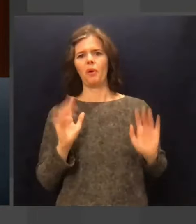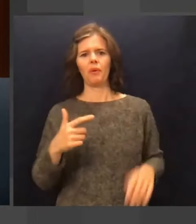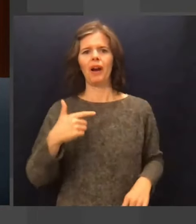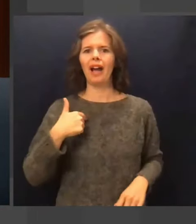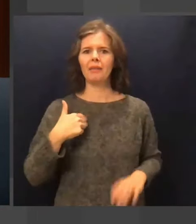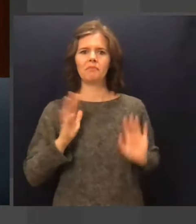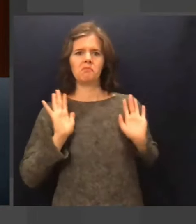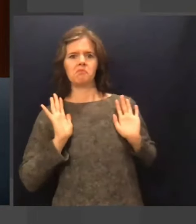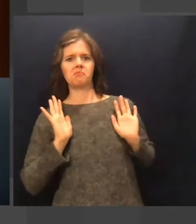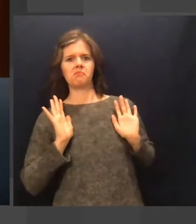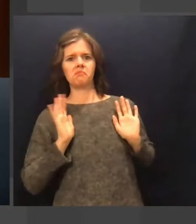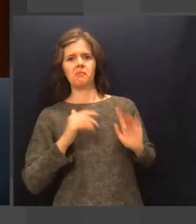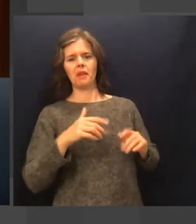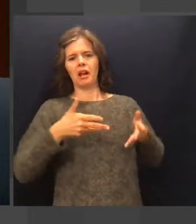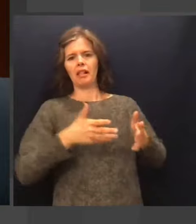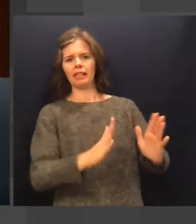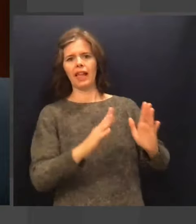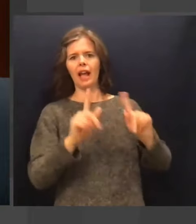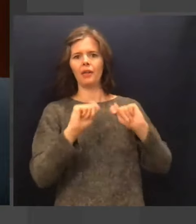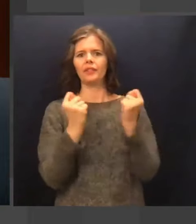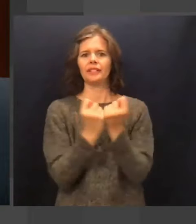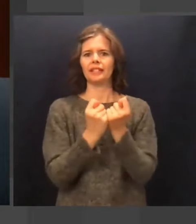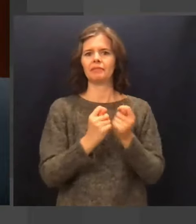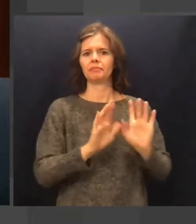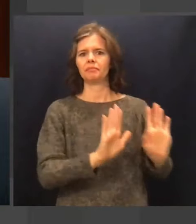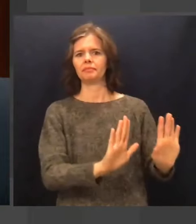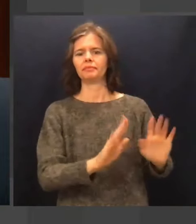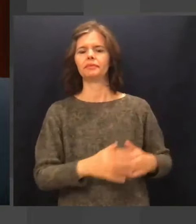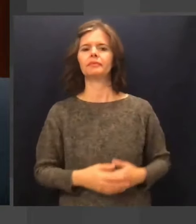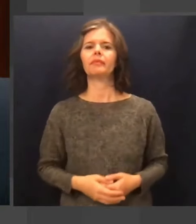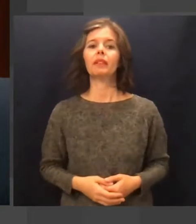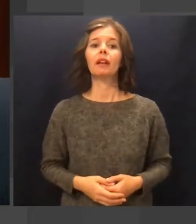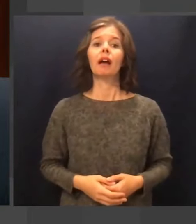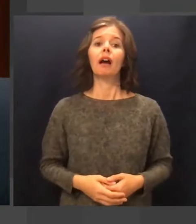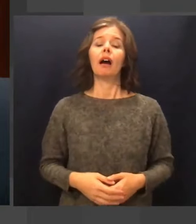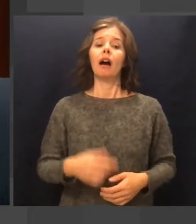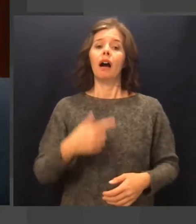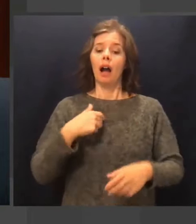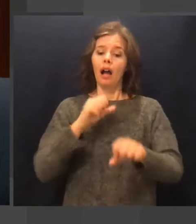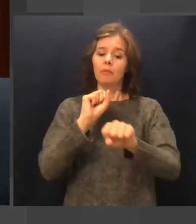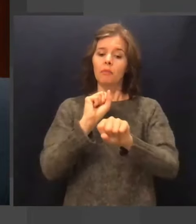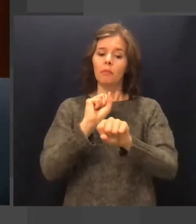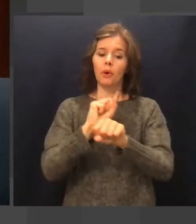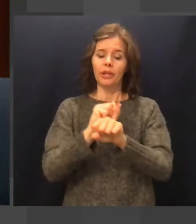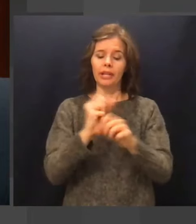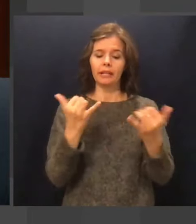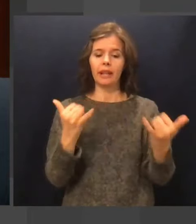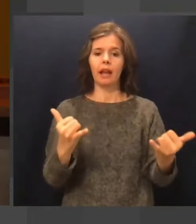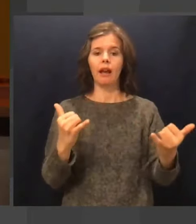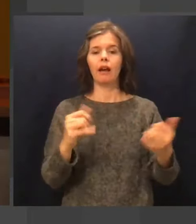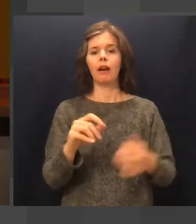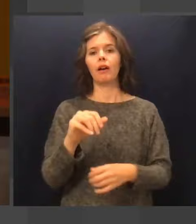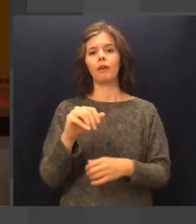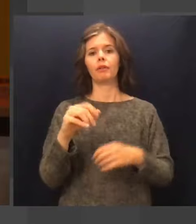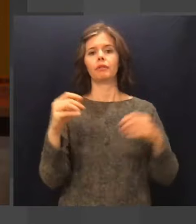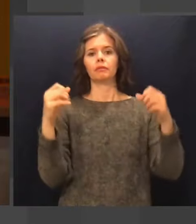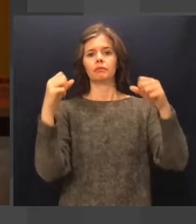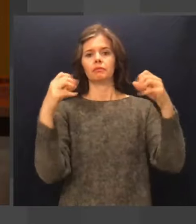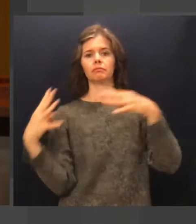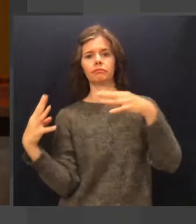OFF. BUT RECENTLY I OF COURSE ALSO